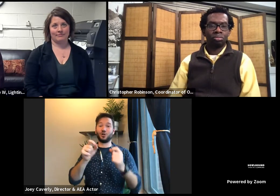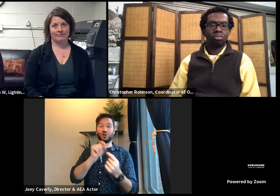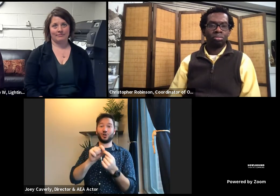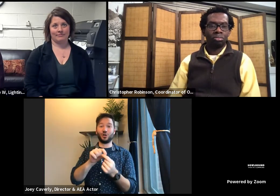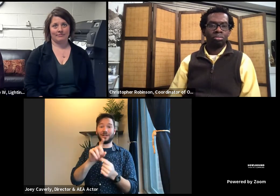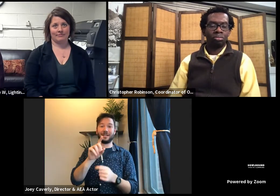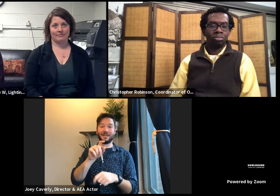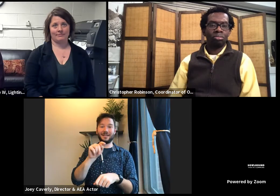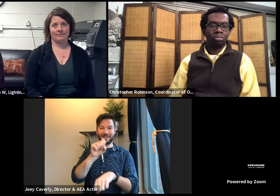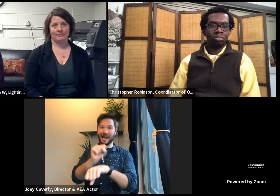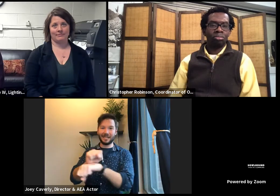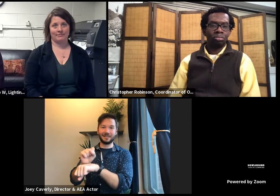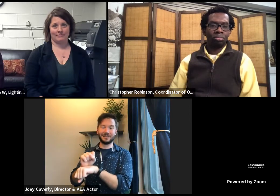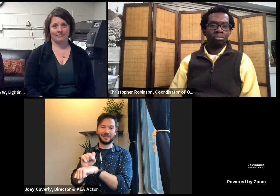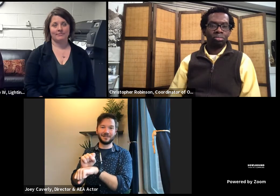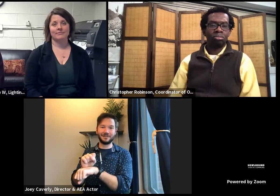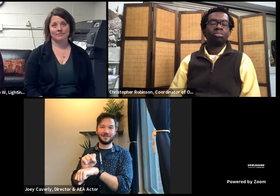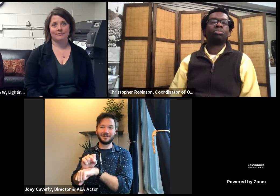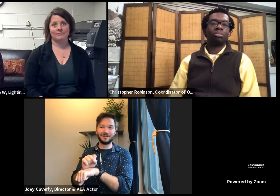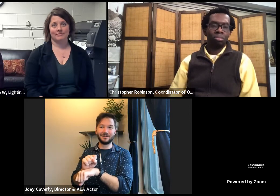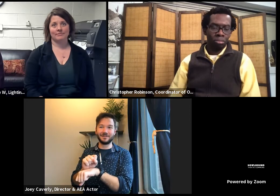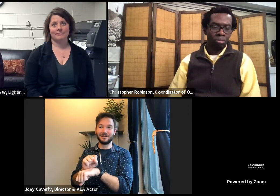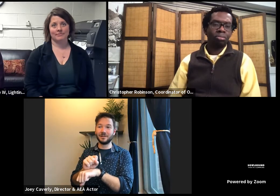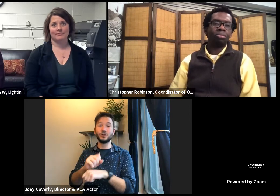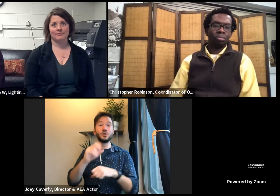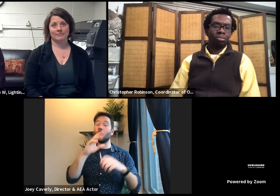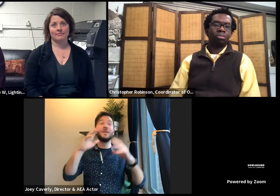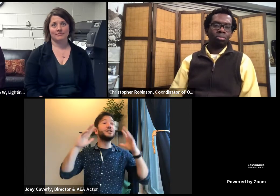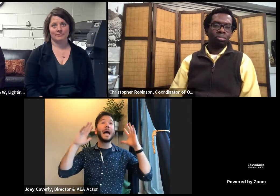at least two weeks in advantage for all of the dates.